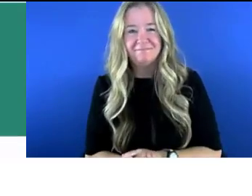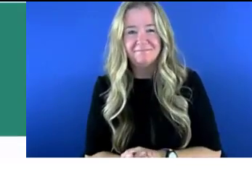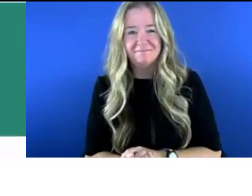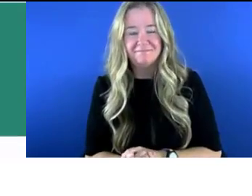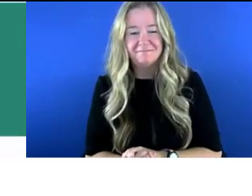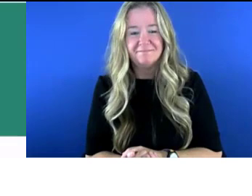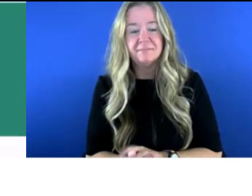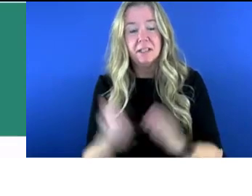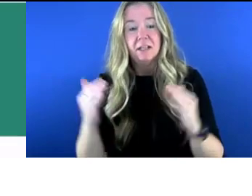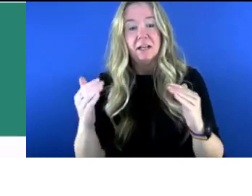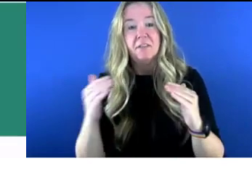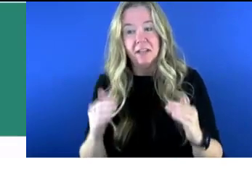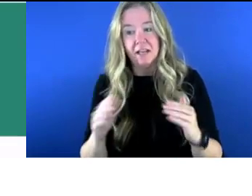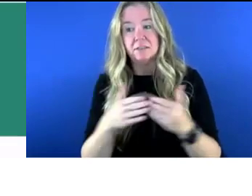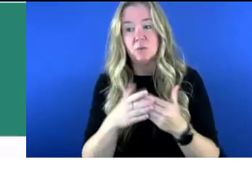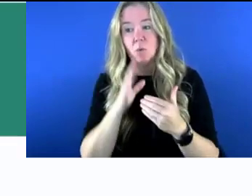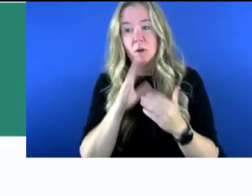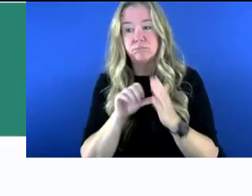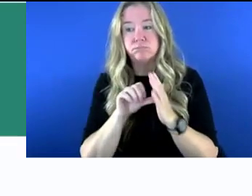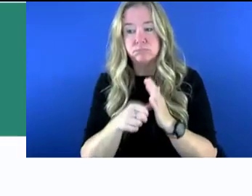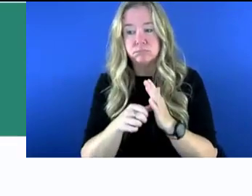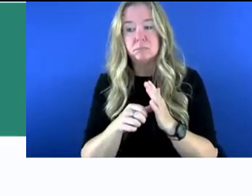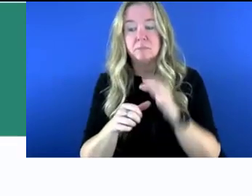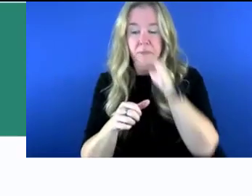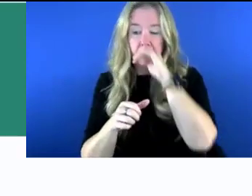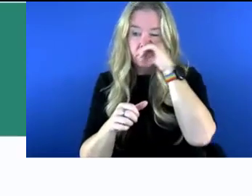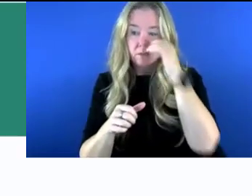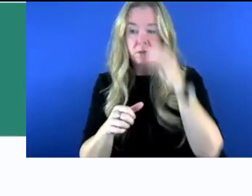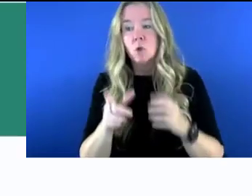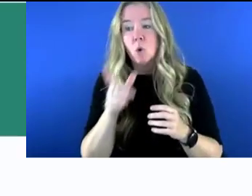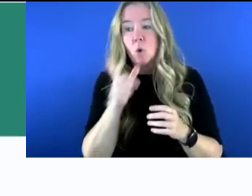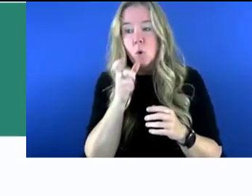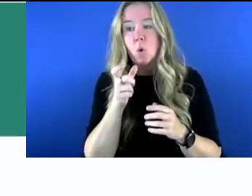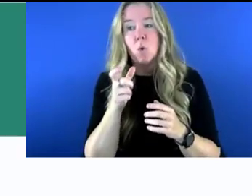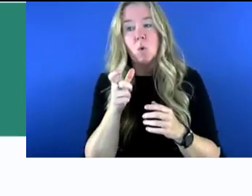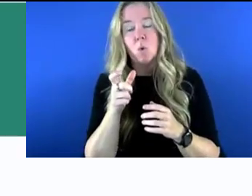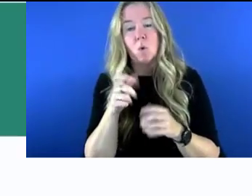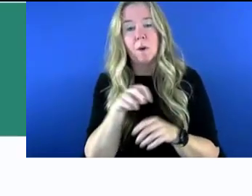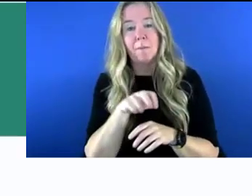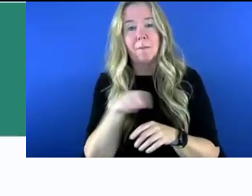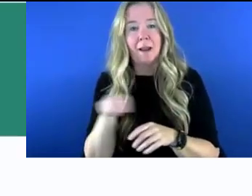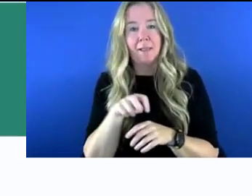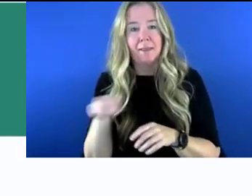The next slide will highlight for you who our featured panelists are for today.